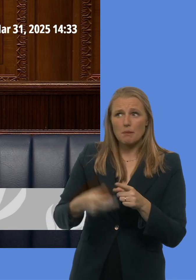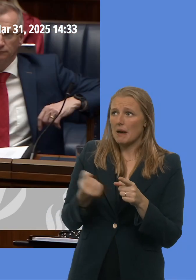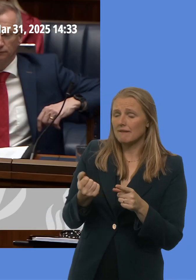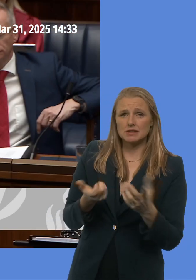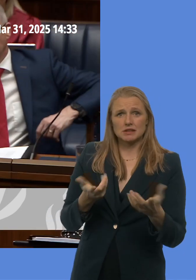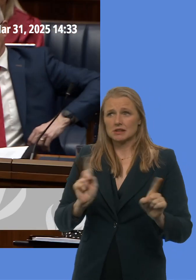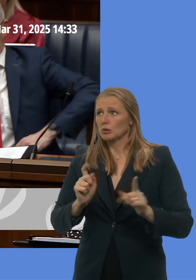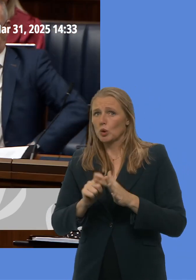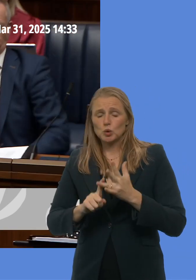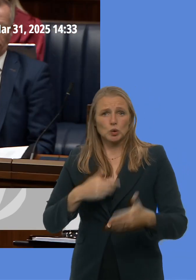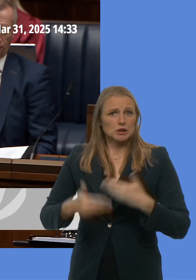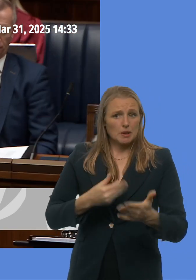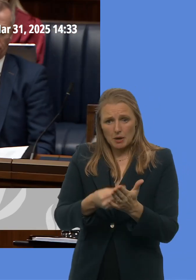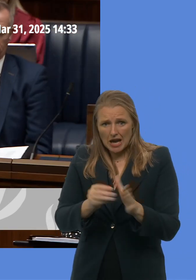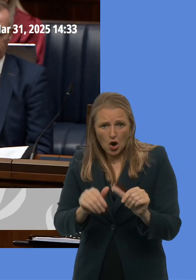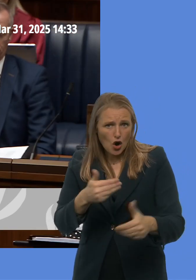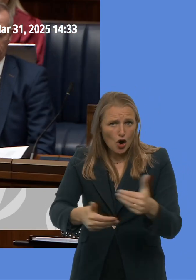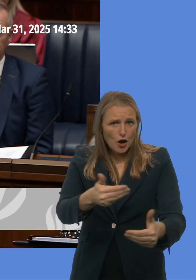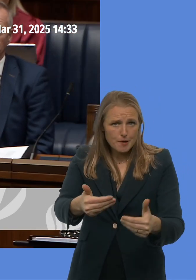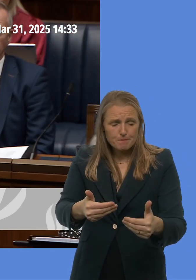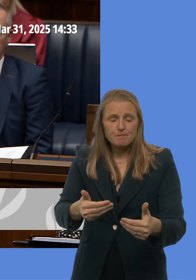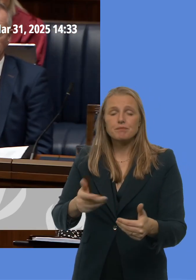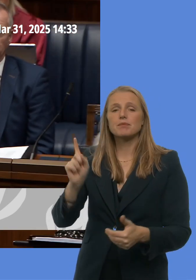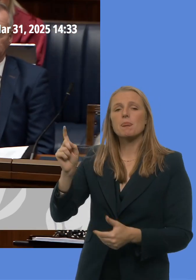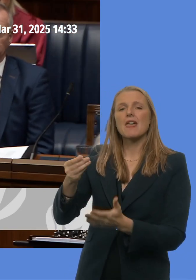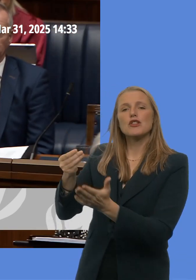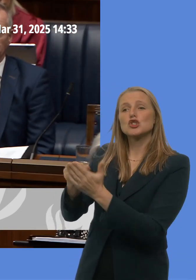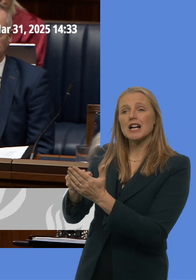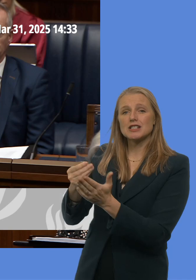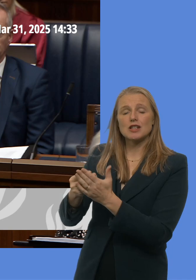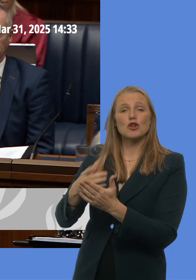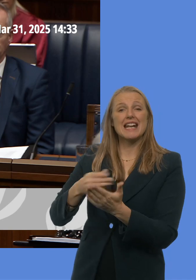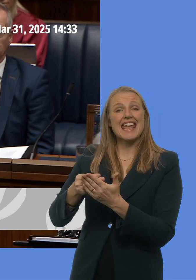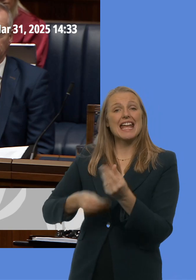The Chancellor needed economic growth. We have not got economic growth across the UK.